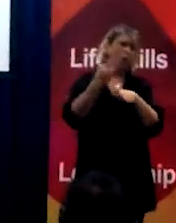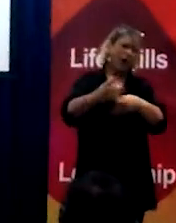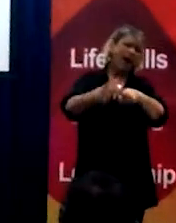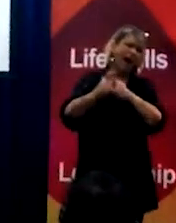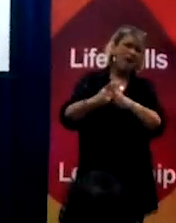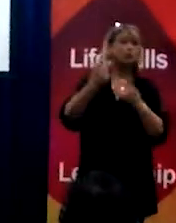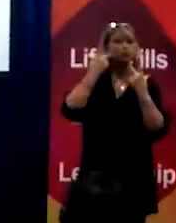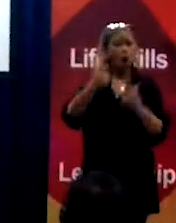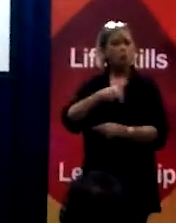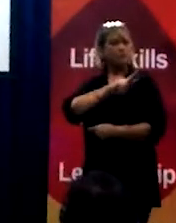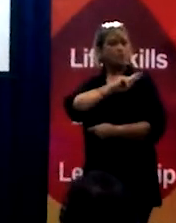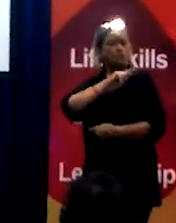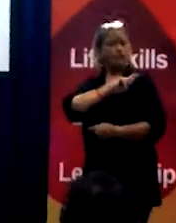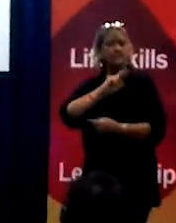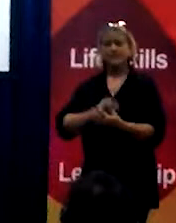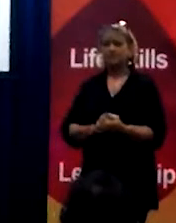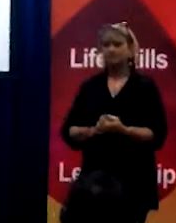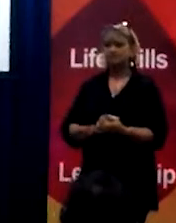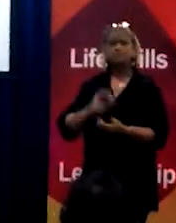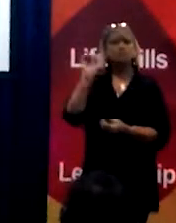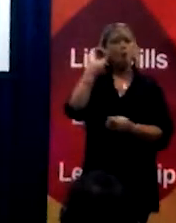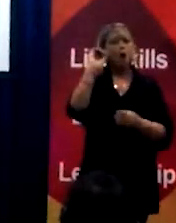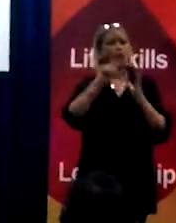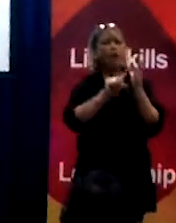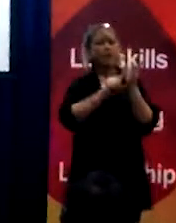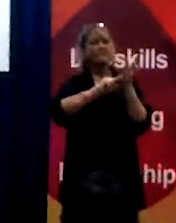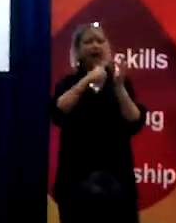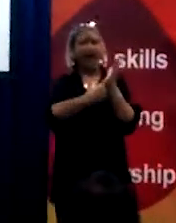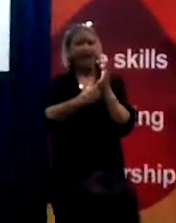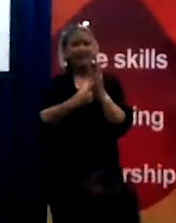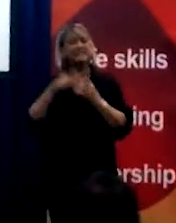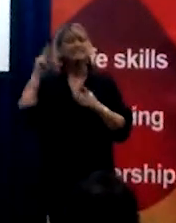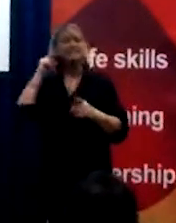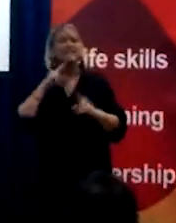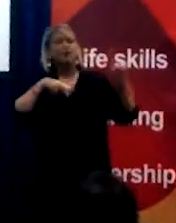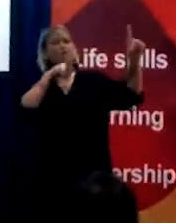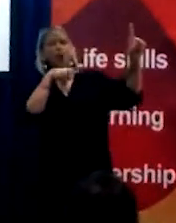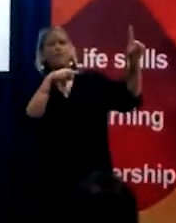Oliver here, the student, is being used as a Deaf role model to model to the younger